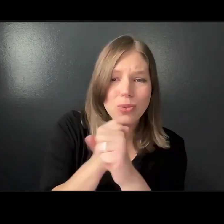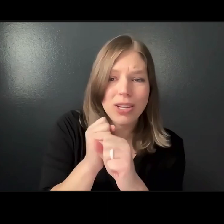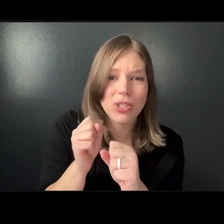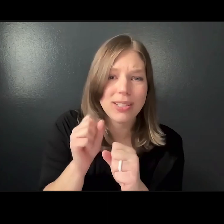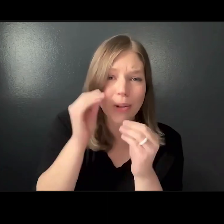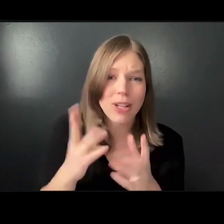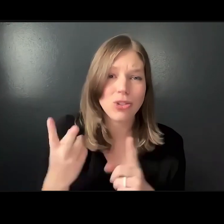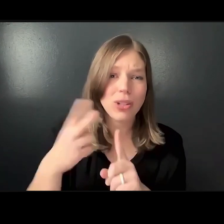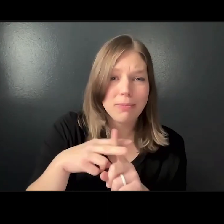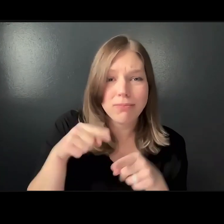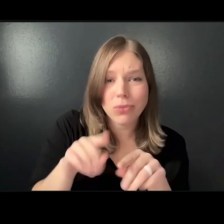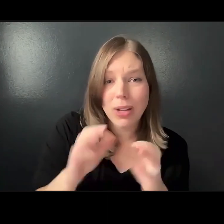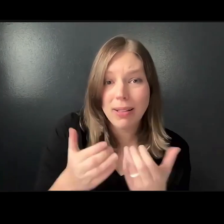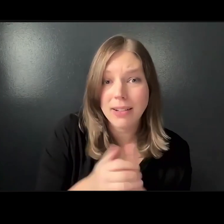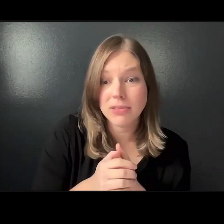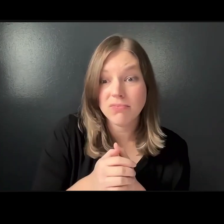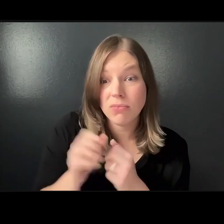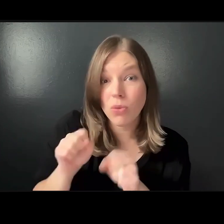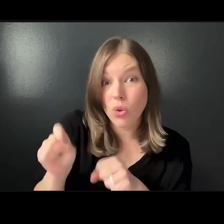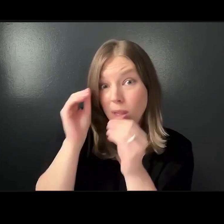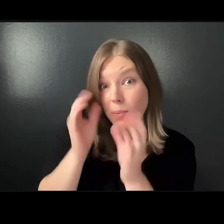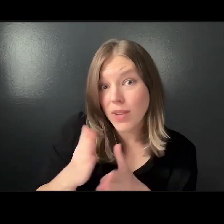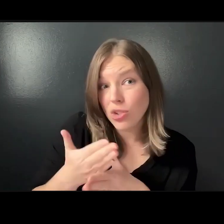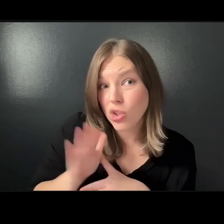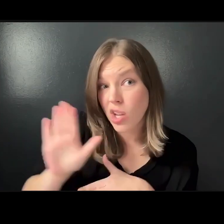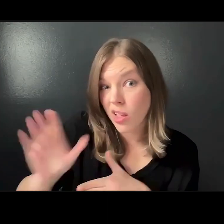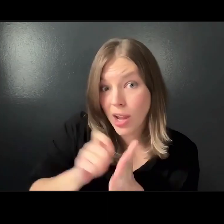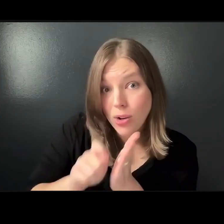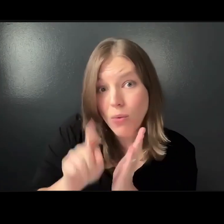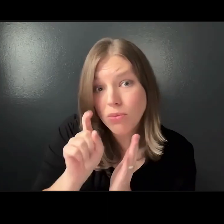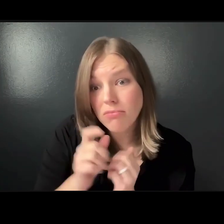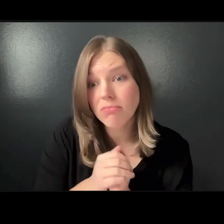in class. For example, maybe the professor could share their notes.